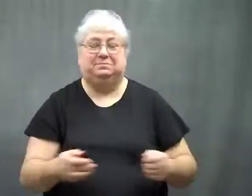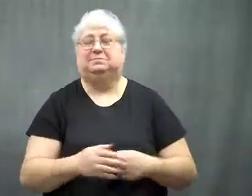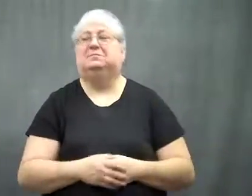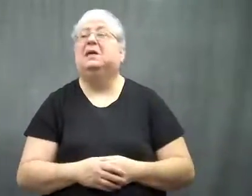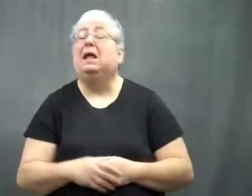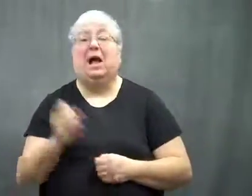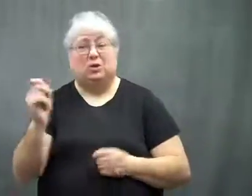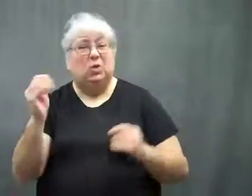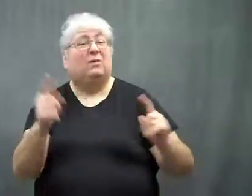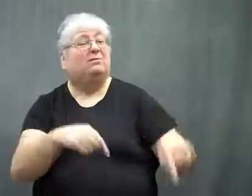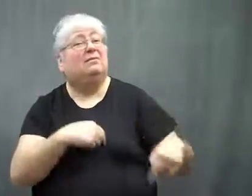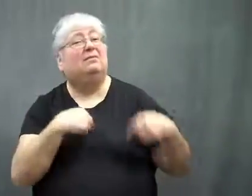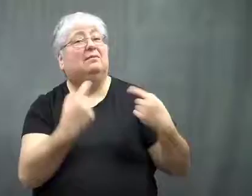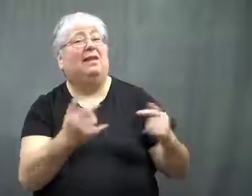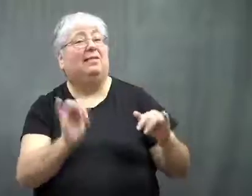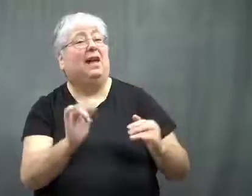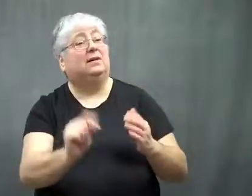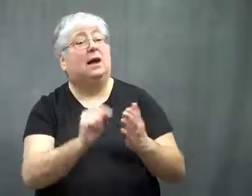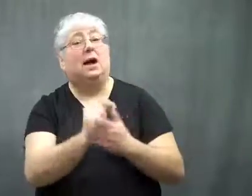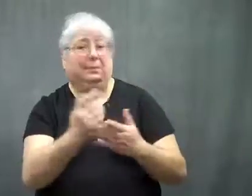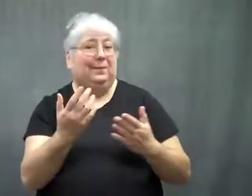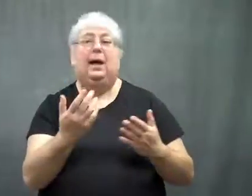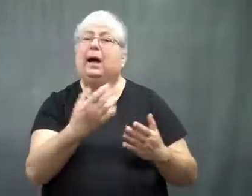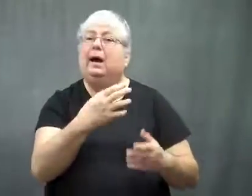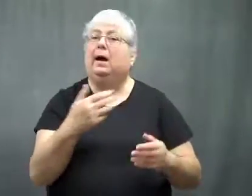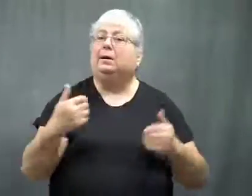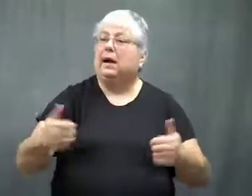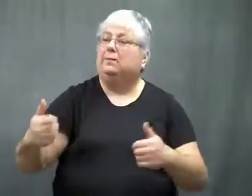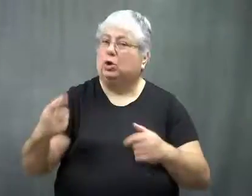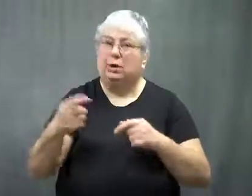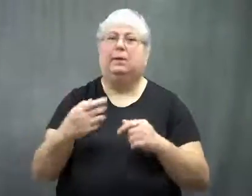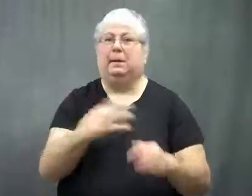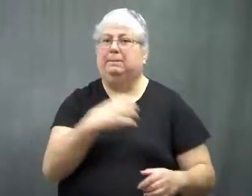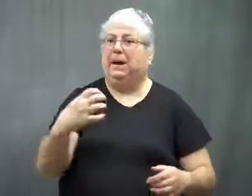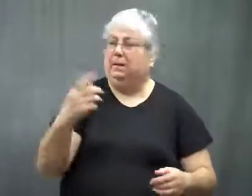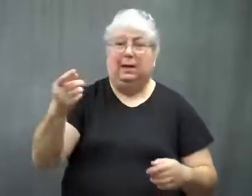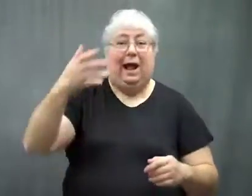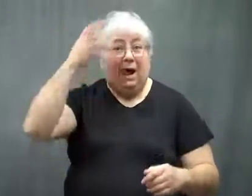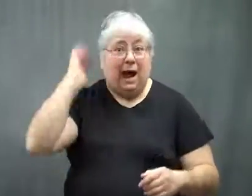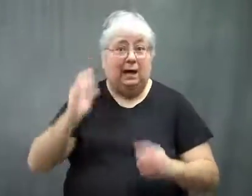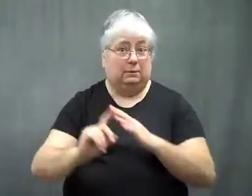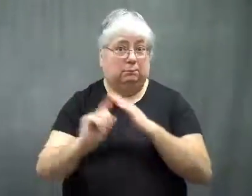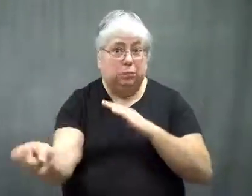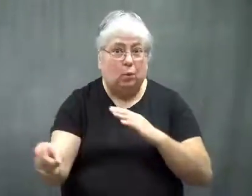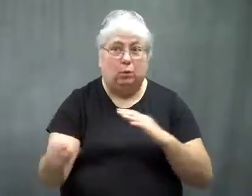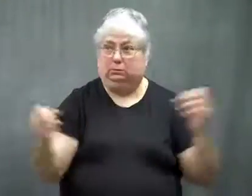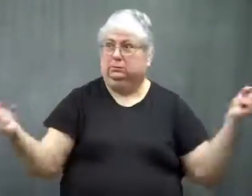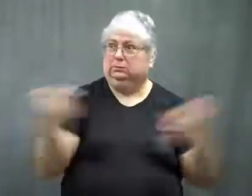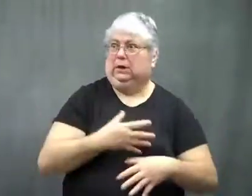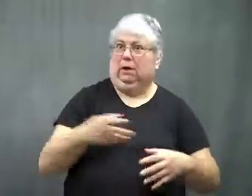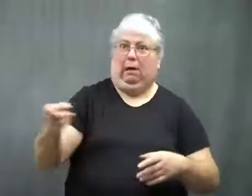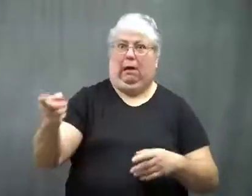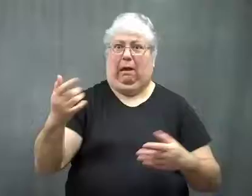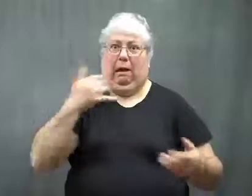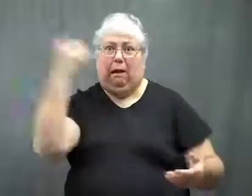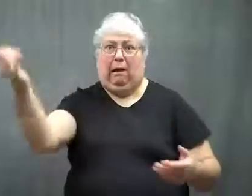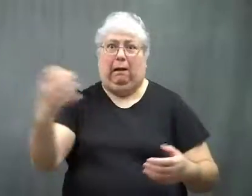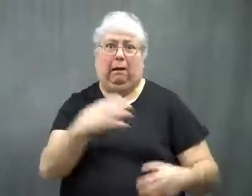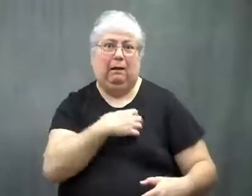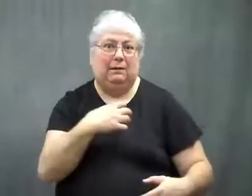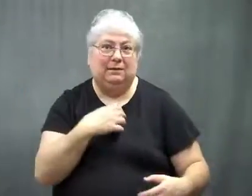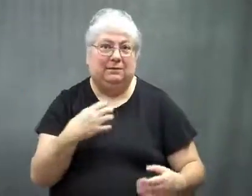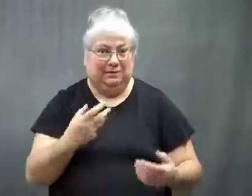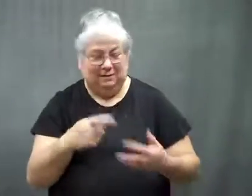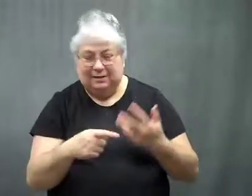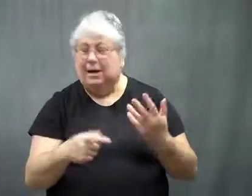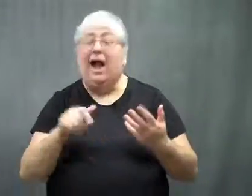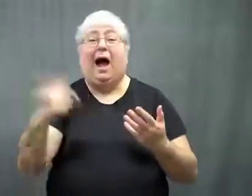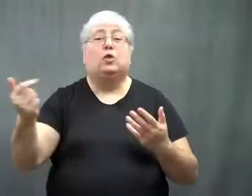Since then, the neighbors have called the police for help when a lion escaped.